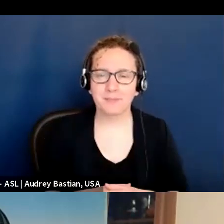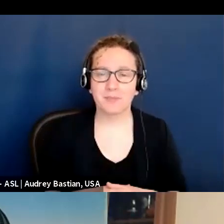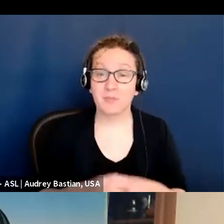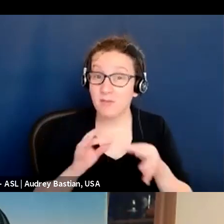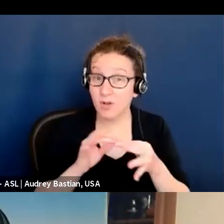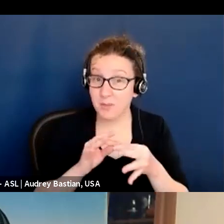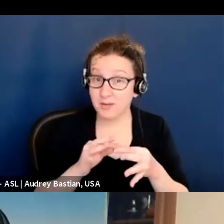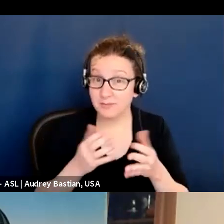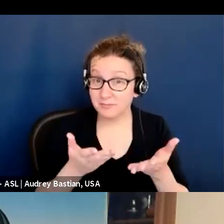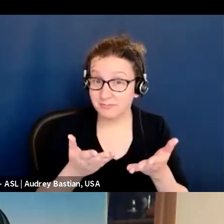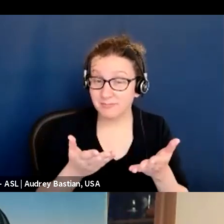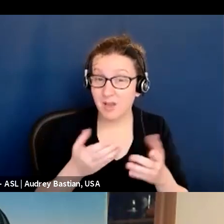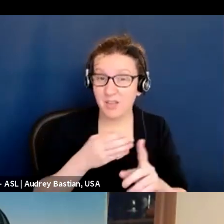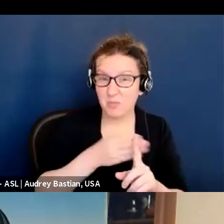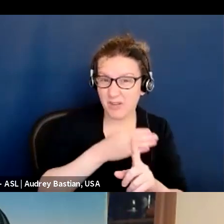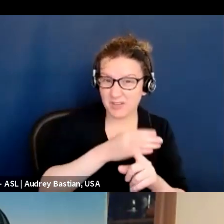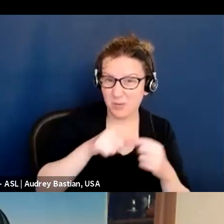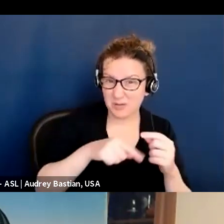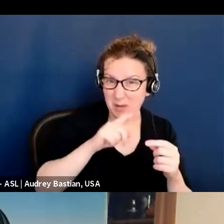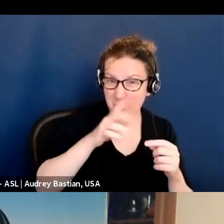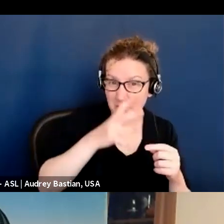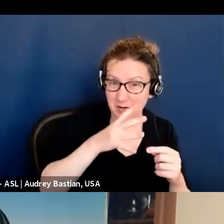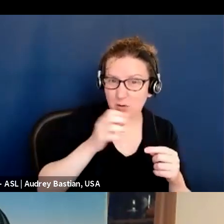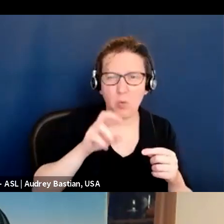question or go ahead and tell us what your housing situation was like